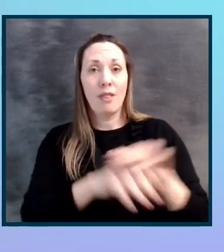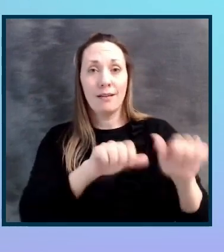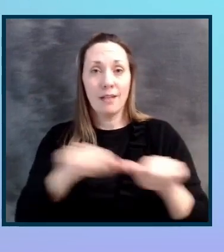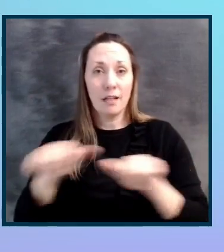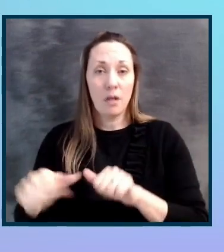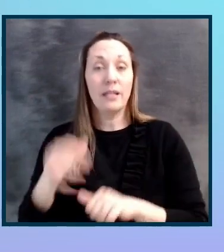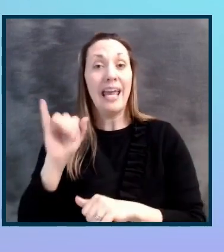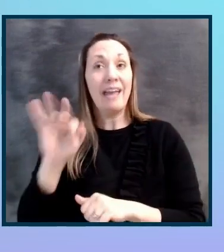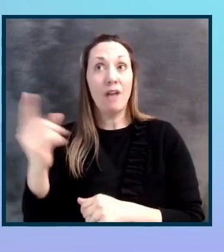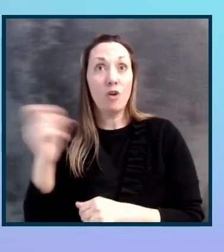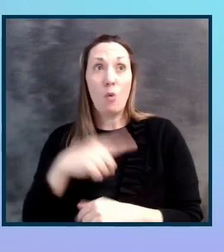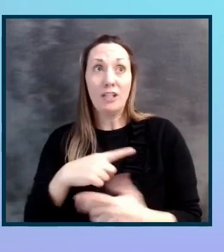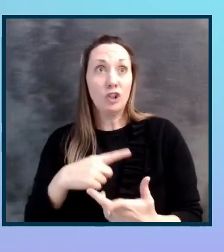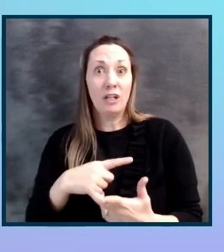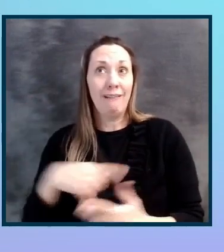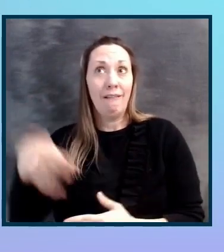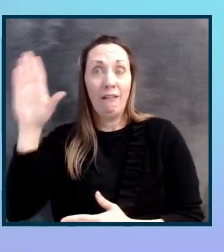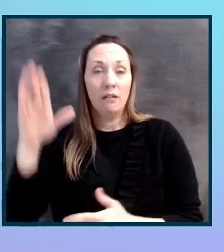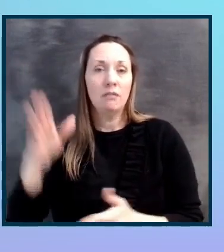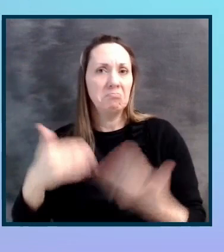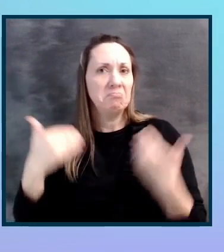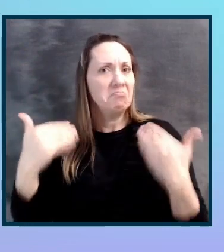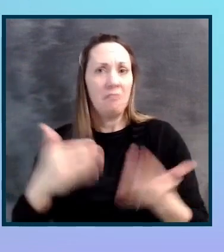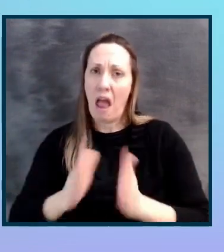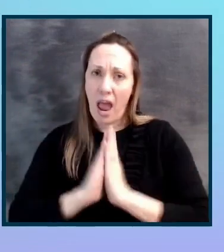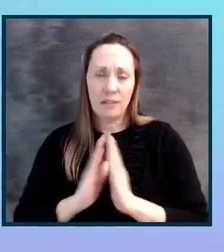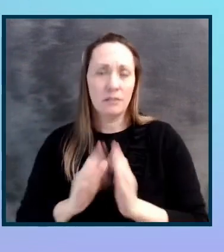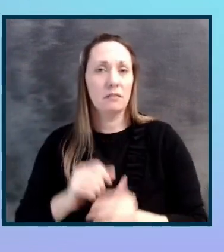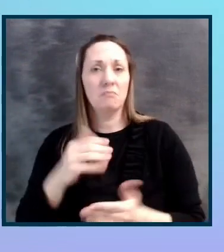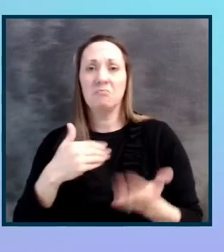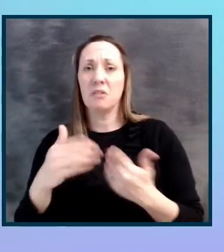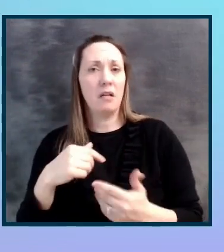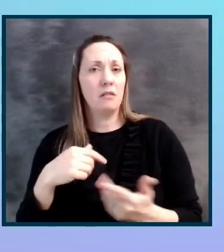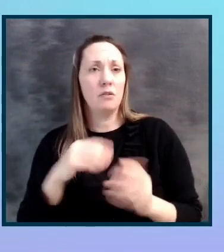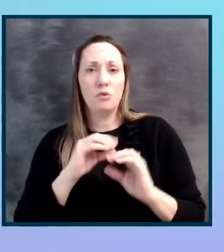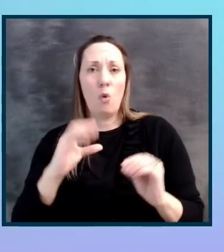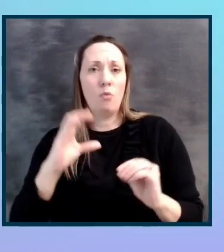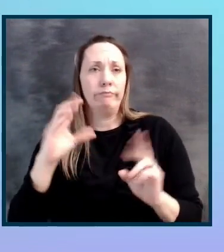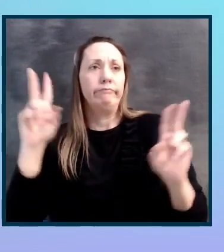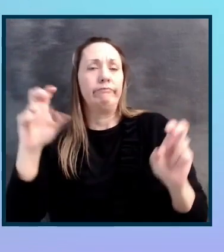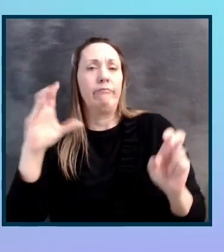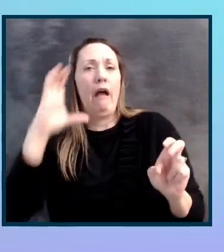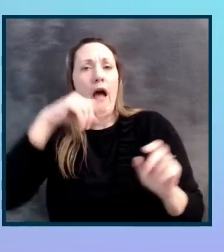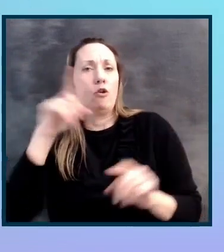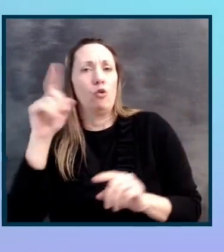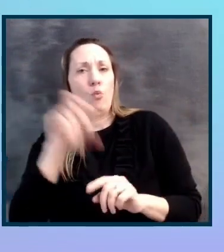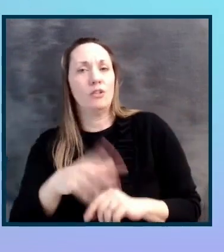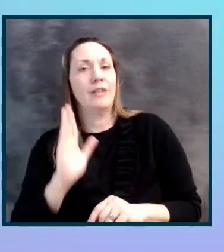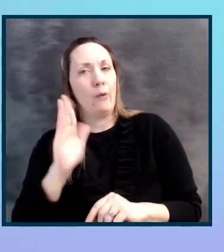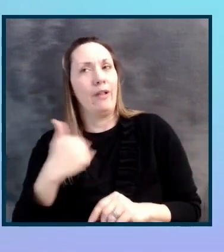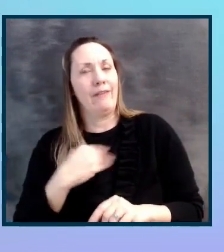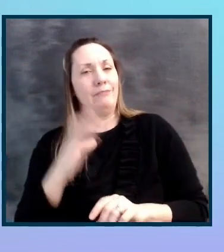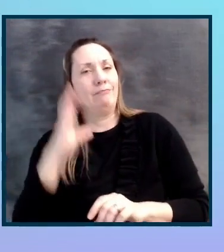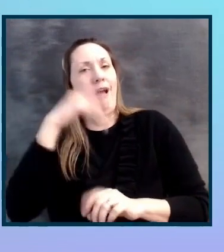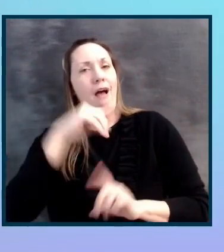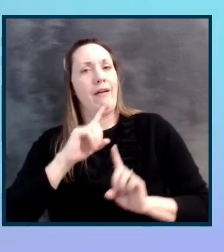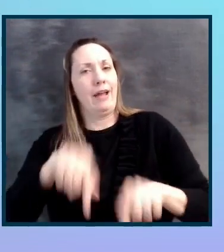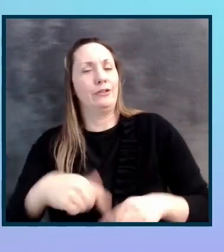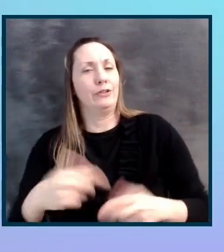at the end I wanna have a lot of questions to answer for you all as we go through, right? So before we get going into this,